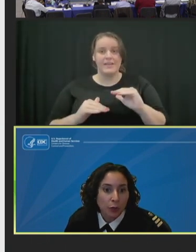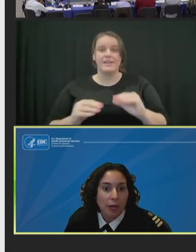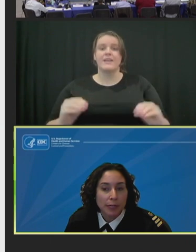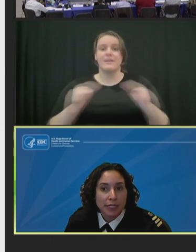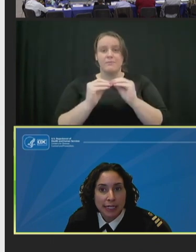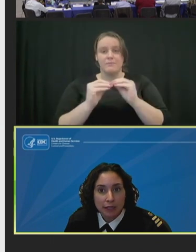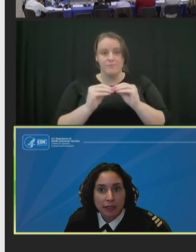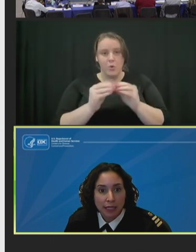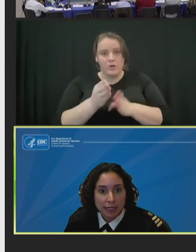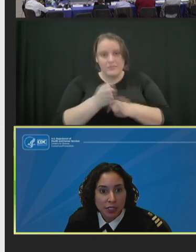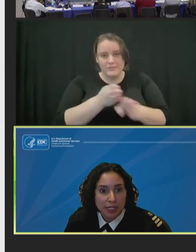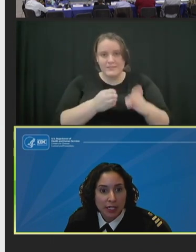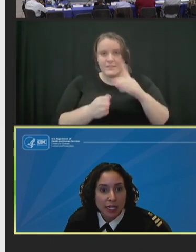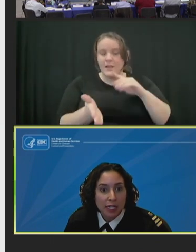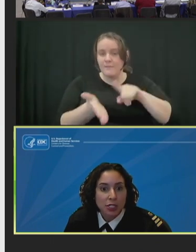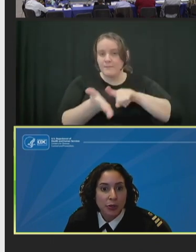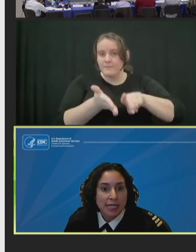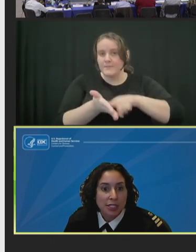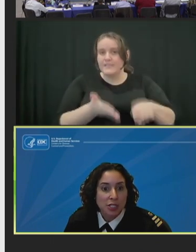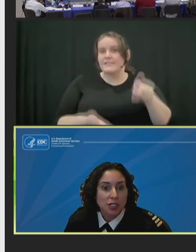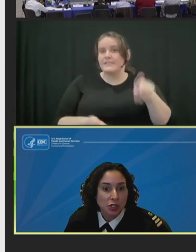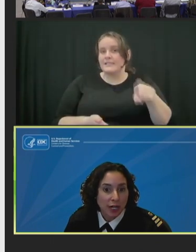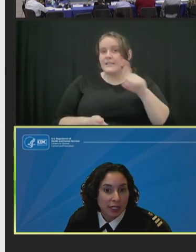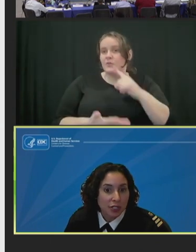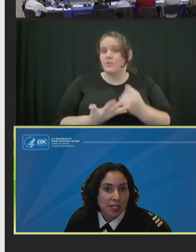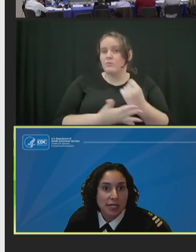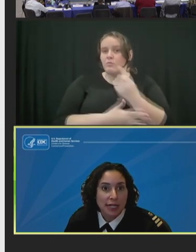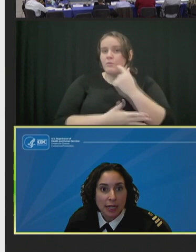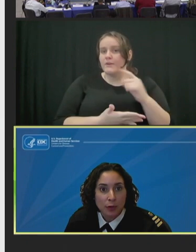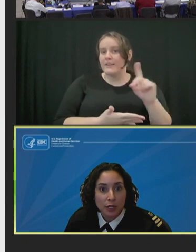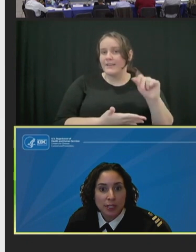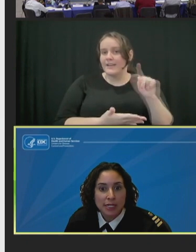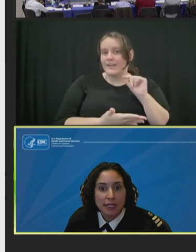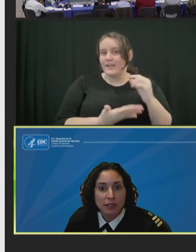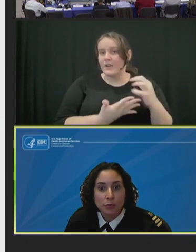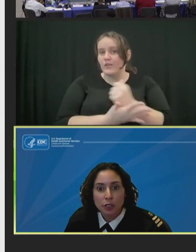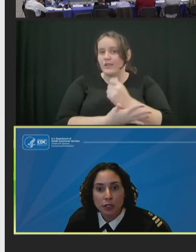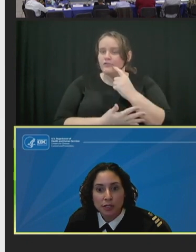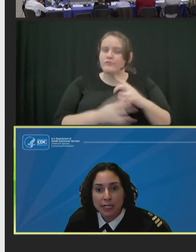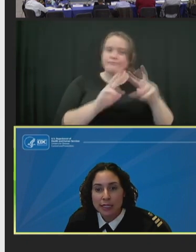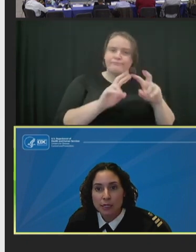primary data collection to assess strategies and networks and look more closely at some